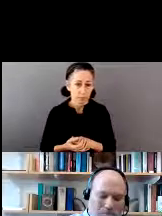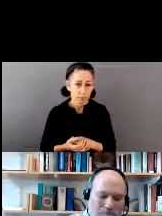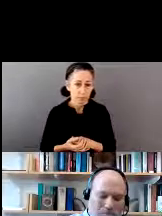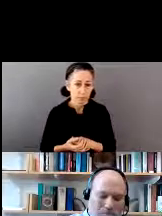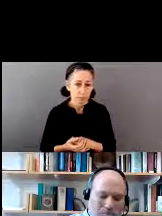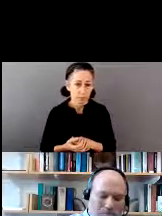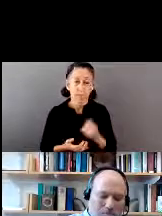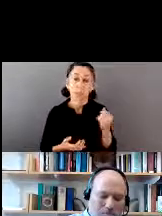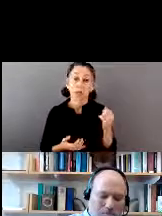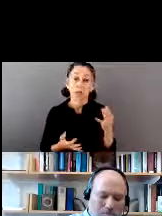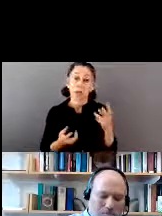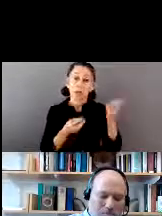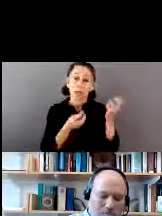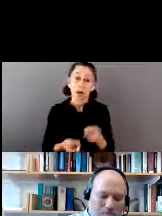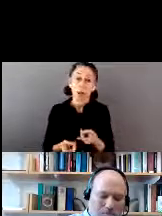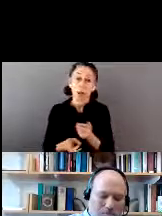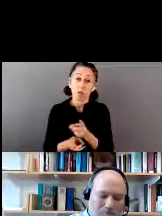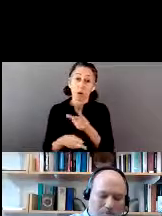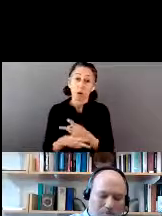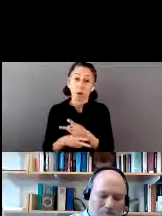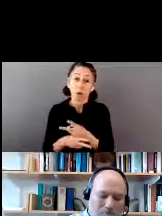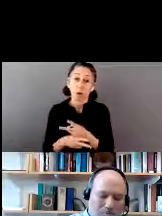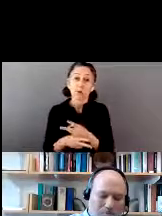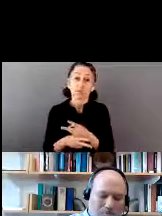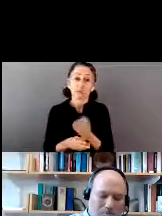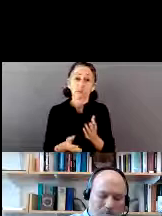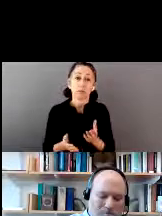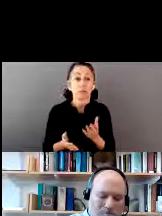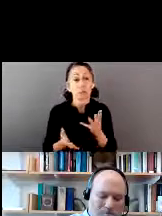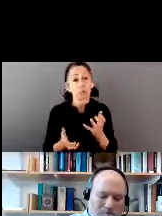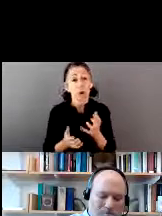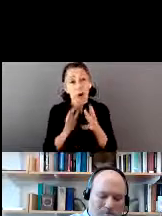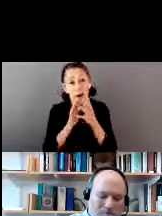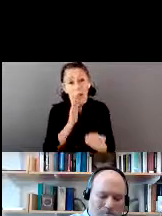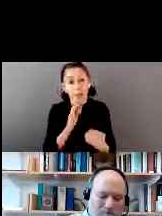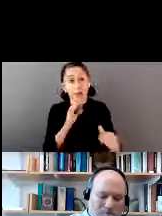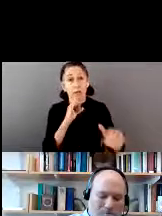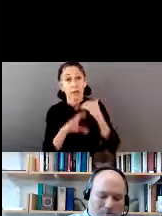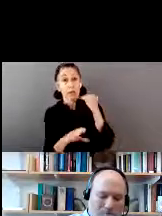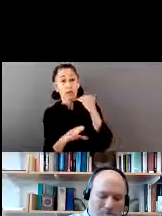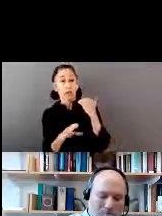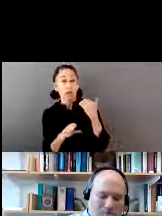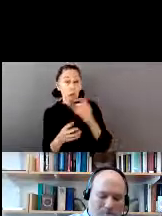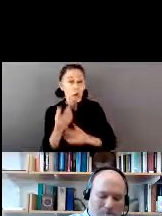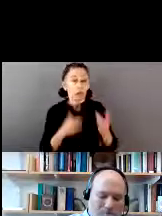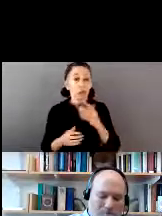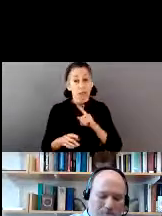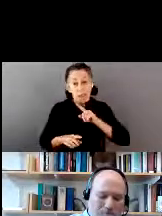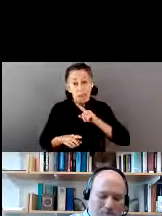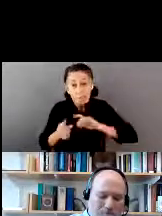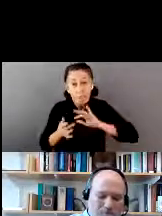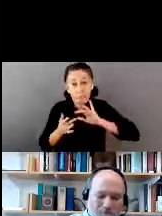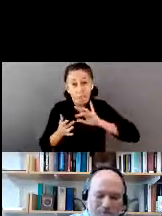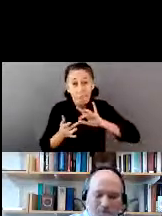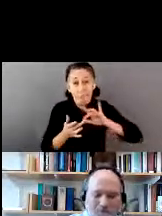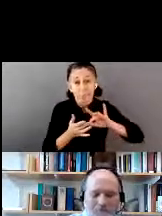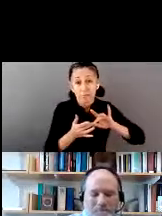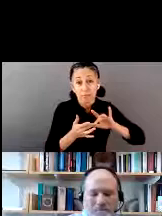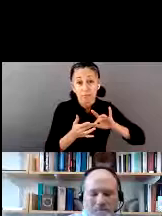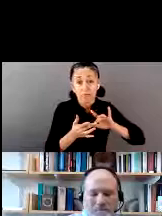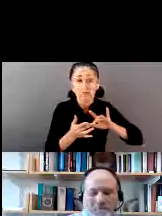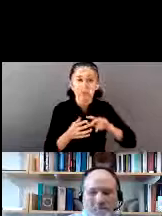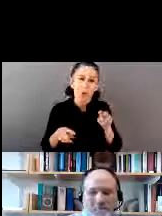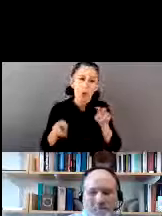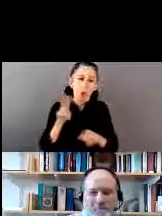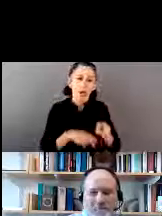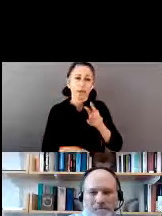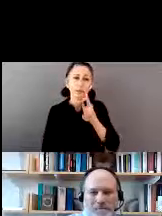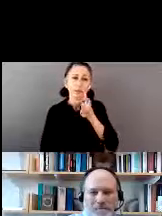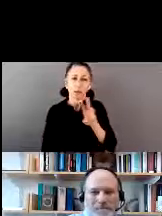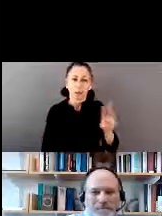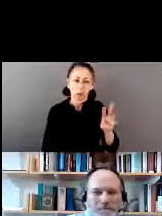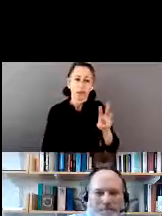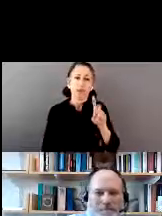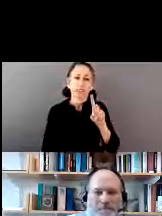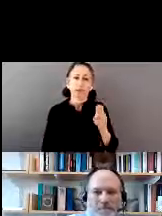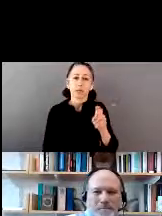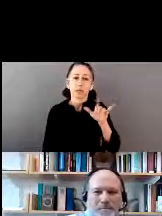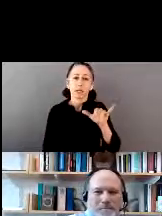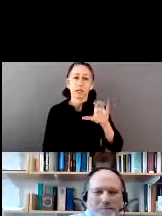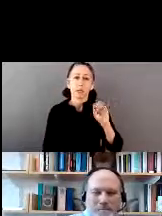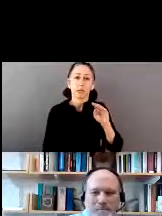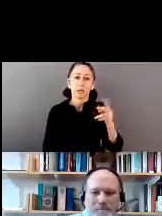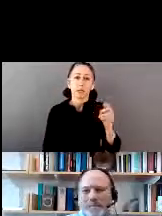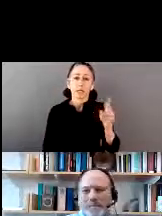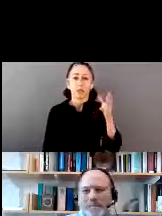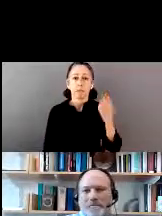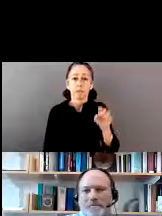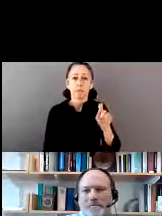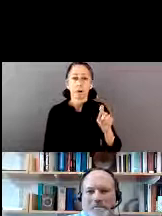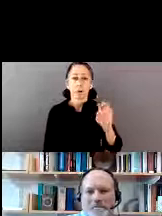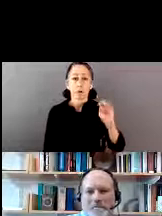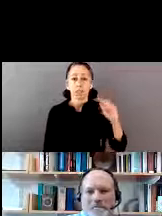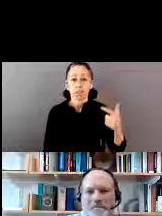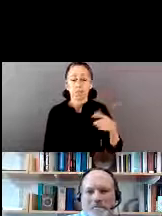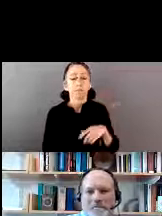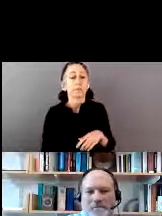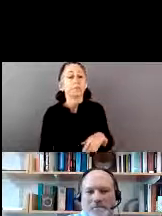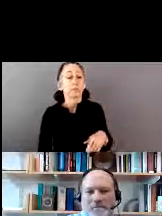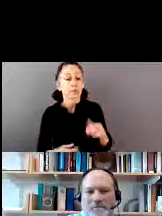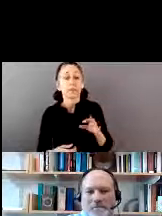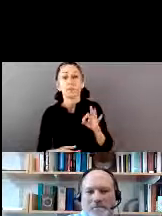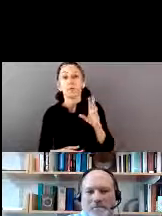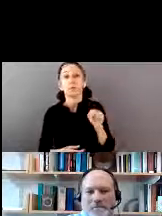And our team works really, really hard to make all of these comprehensive, accessible, reliable, and timely.